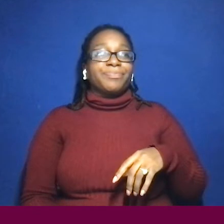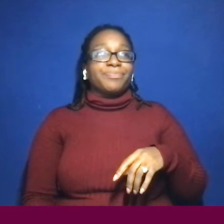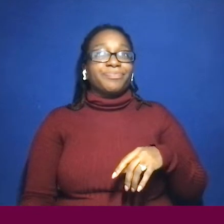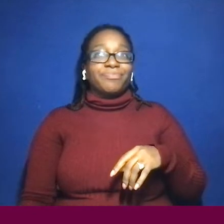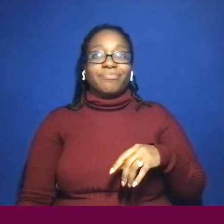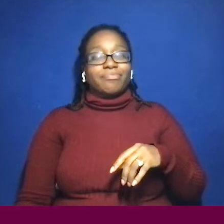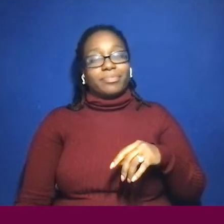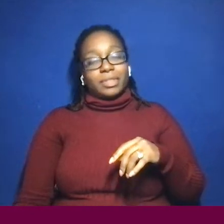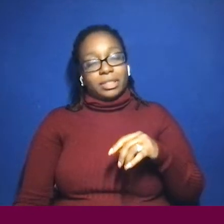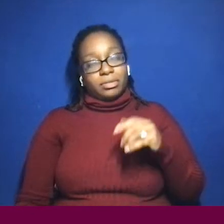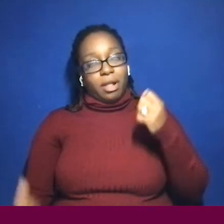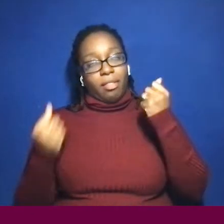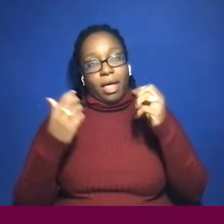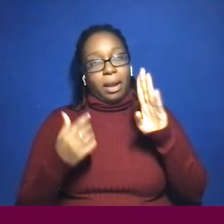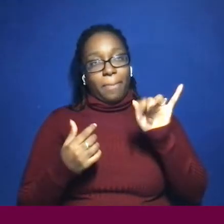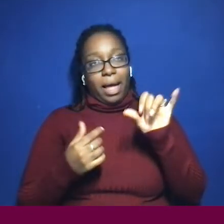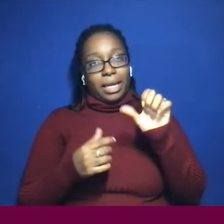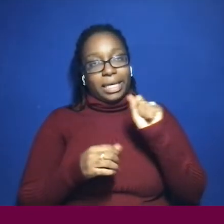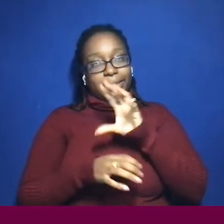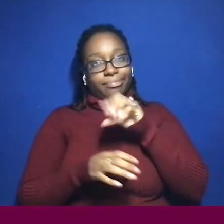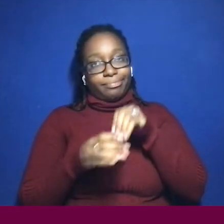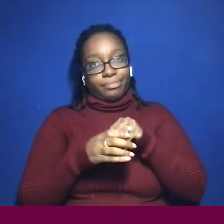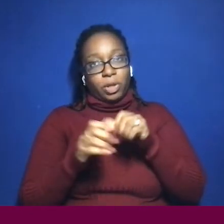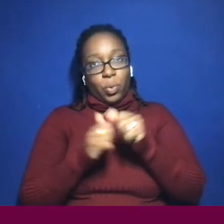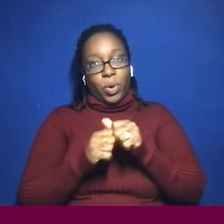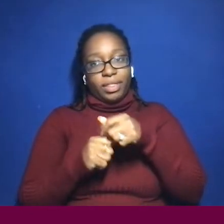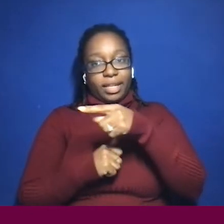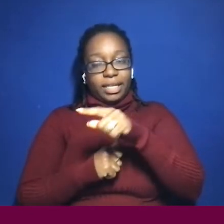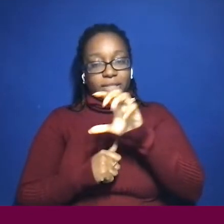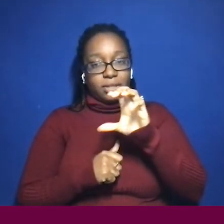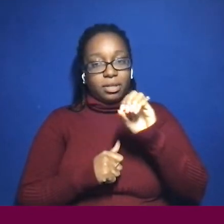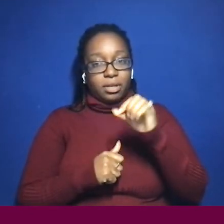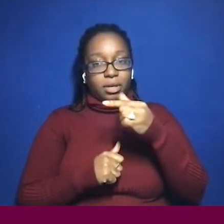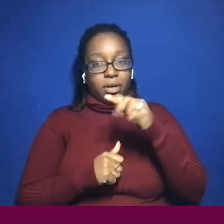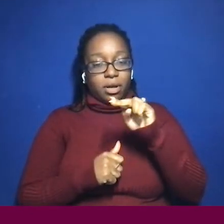course, there's a whole level of bias we can talk about with cognitive disabilities. And so a lot